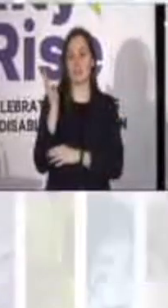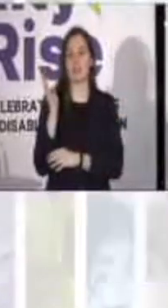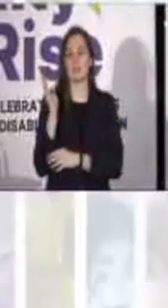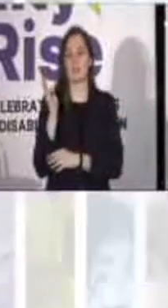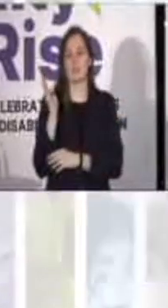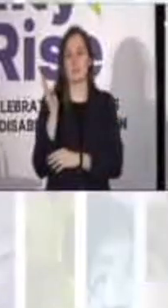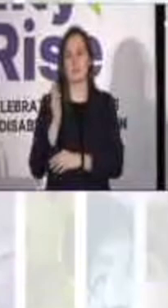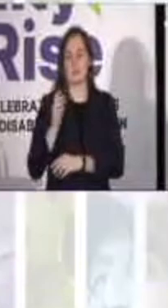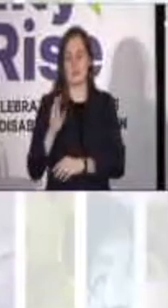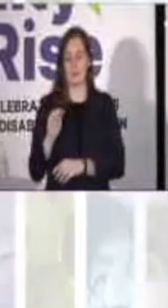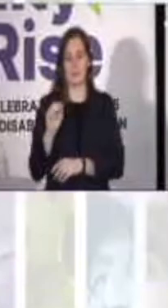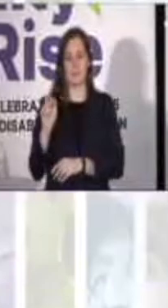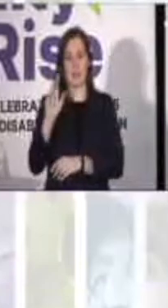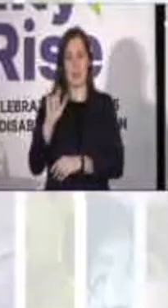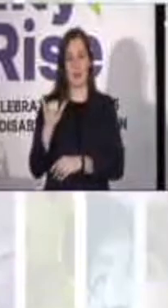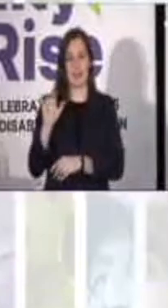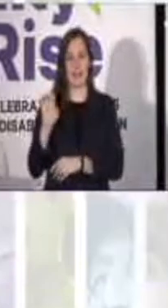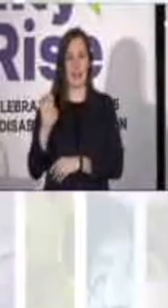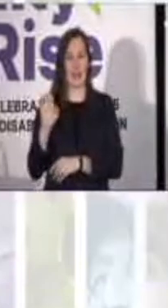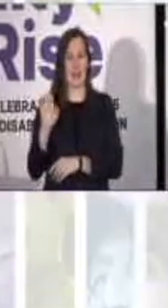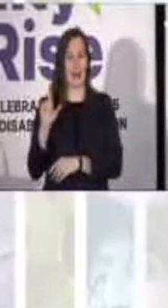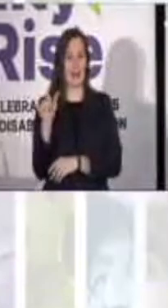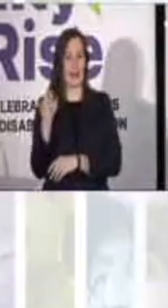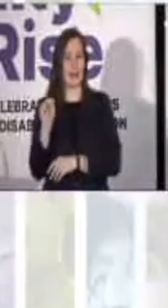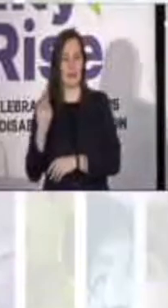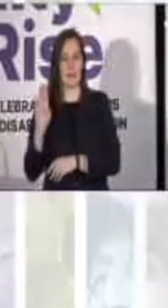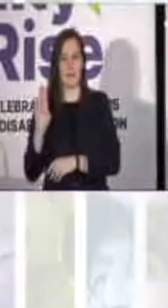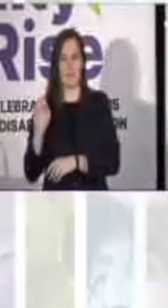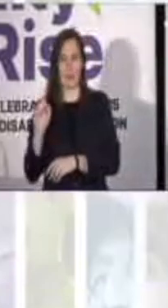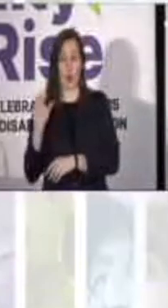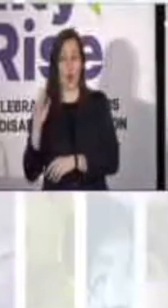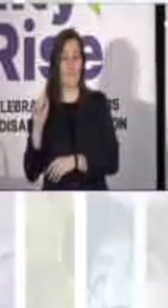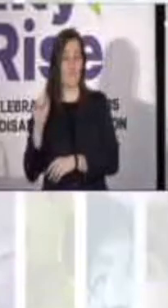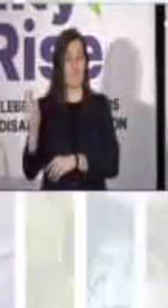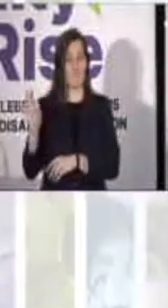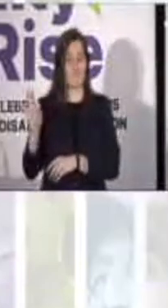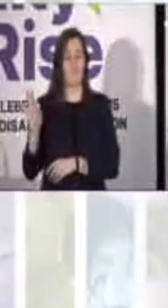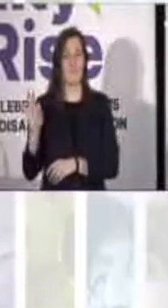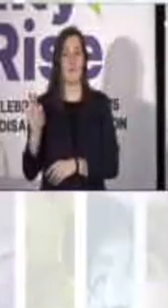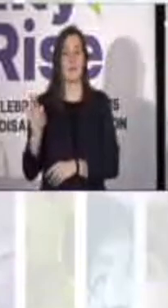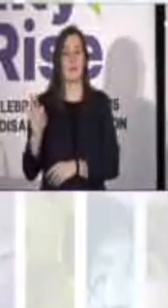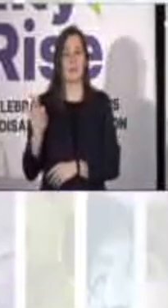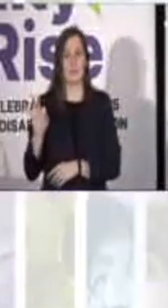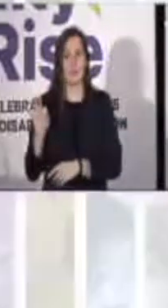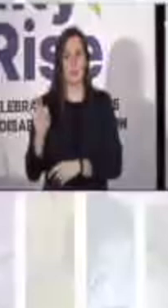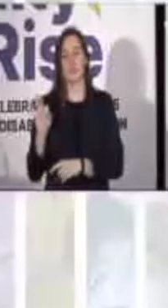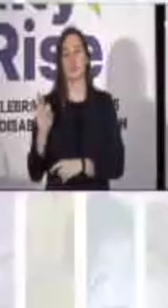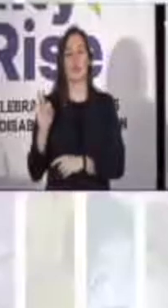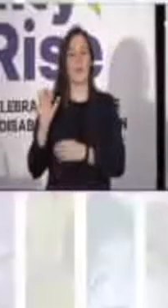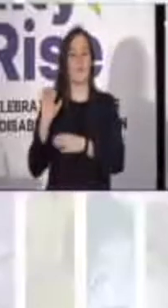MARY ELLEN MAKHLOUF, THE FOUNDER OF FORWARD CREATIVE